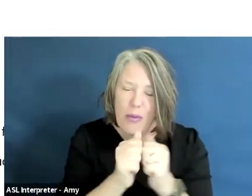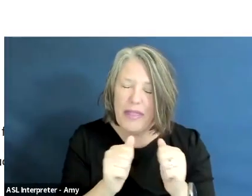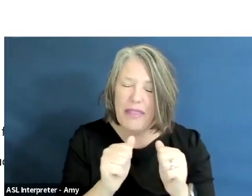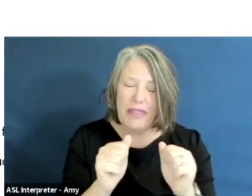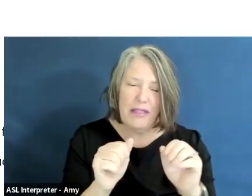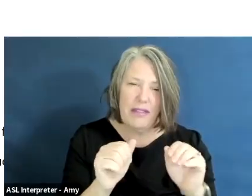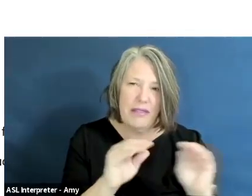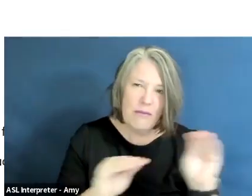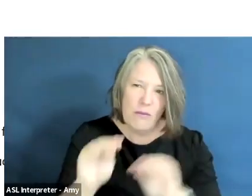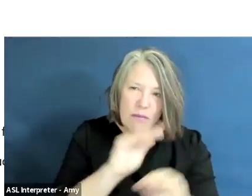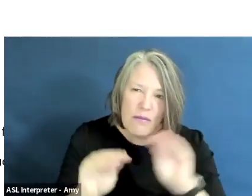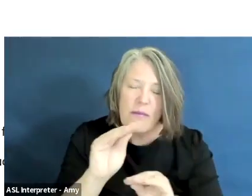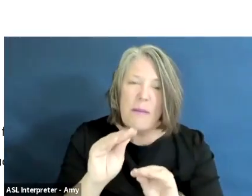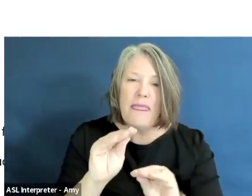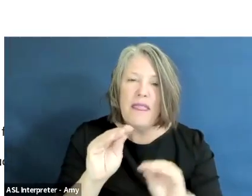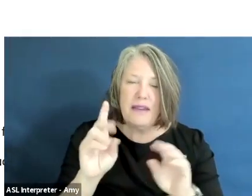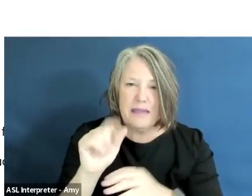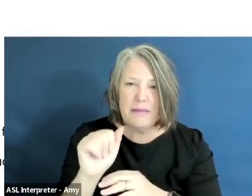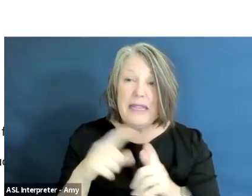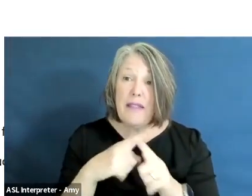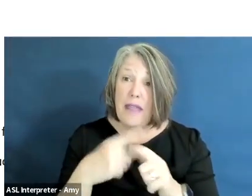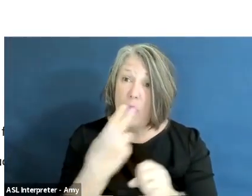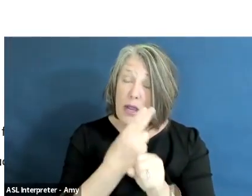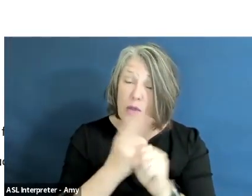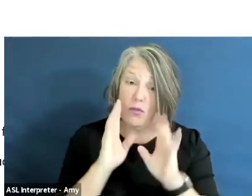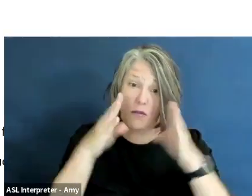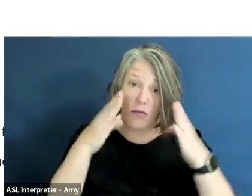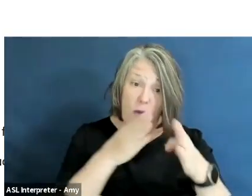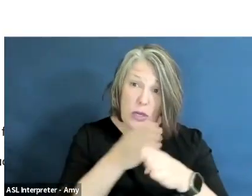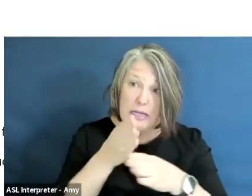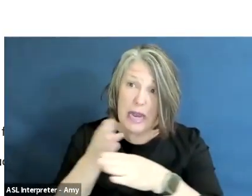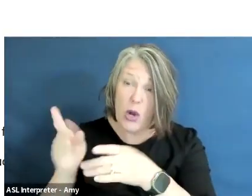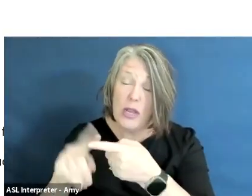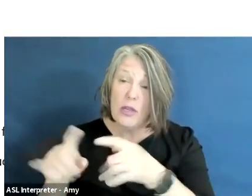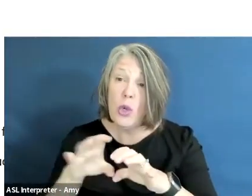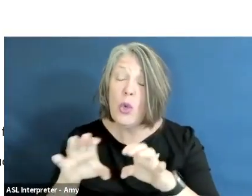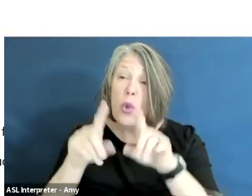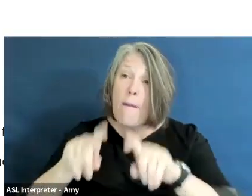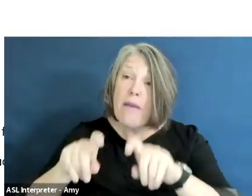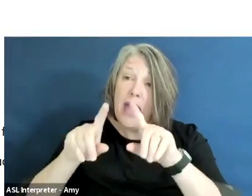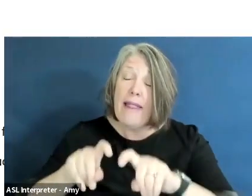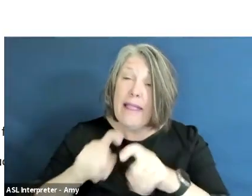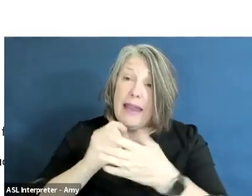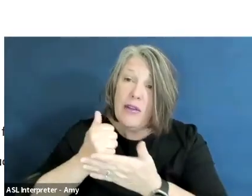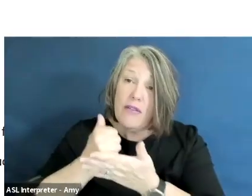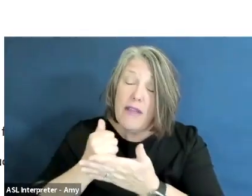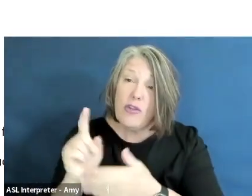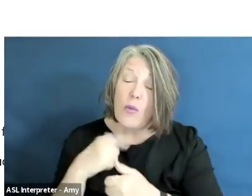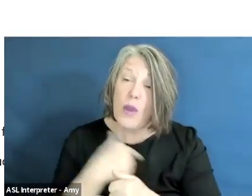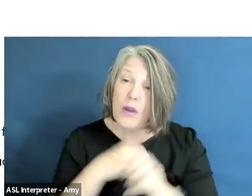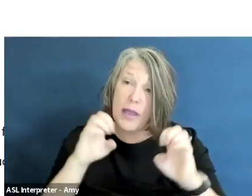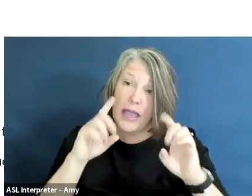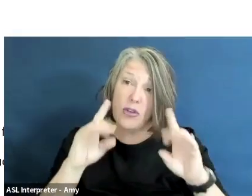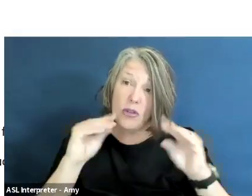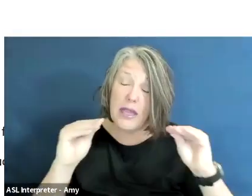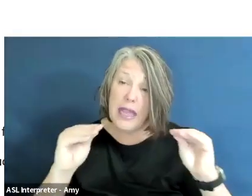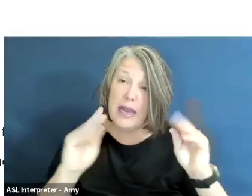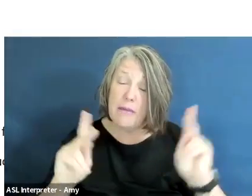And then we used those focused areas to do a pilot intervention where we educated people with disabilities